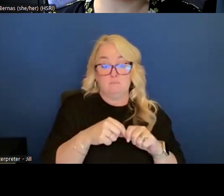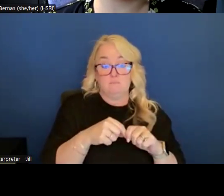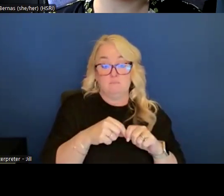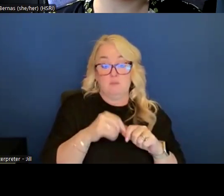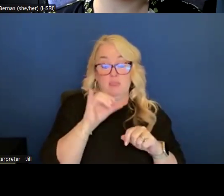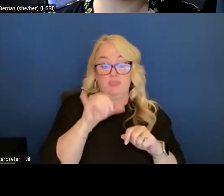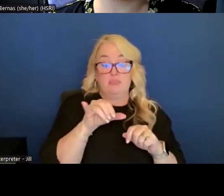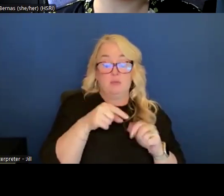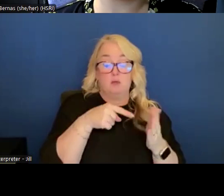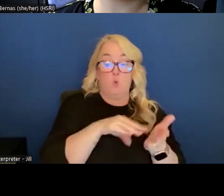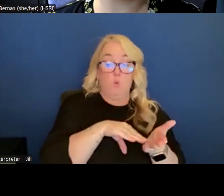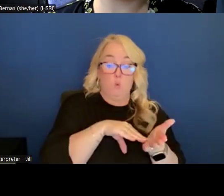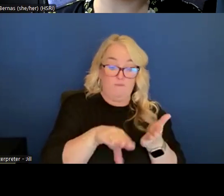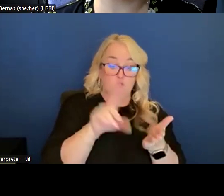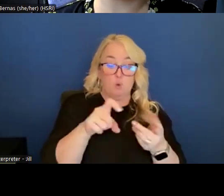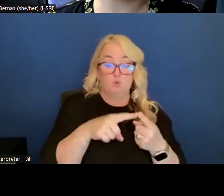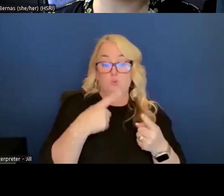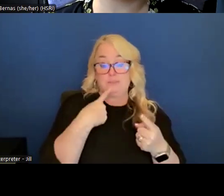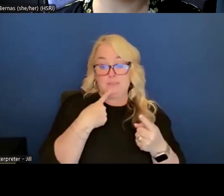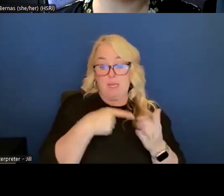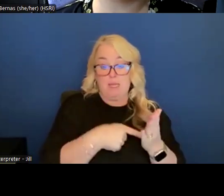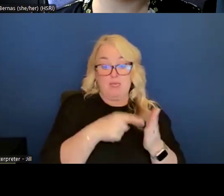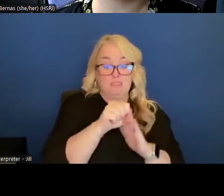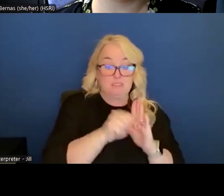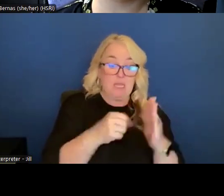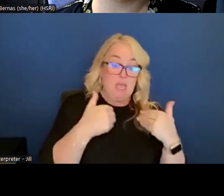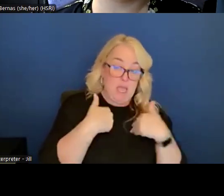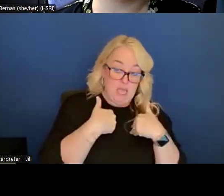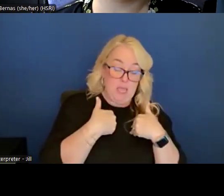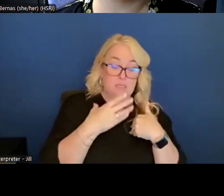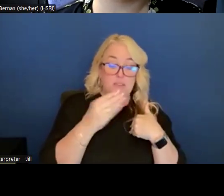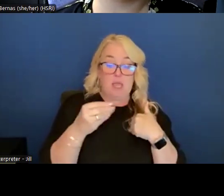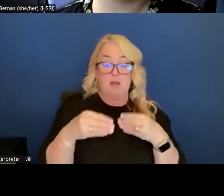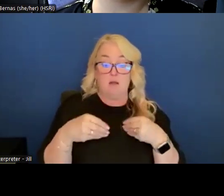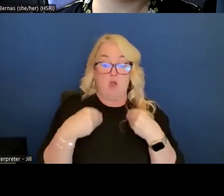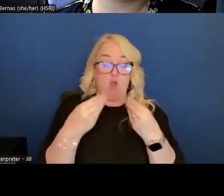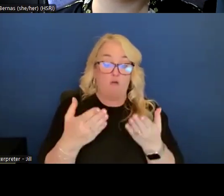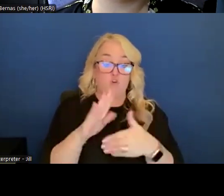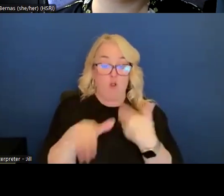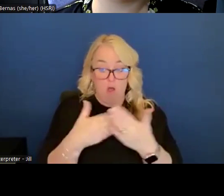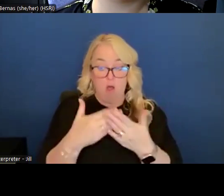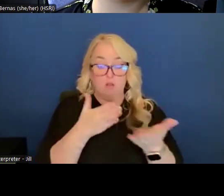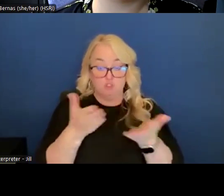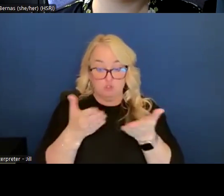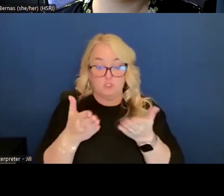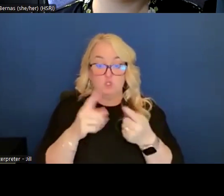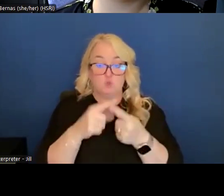say what the state has, and they're supposed to offer all services under a waiver to everybody who's in that waiver,